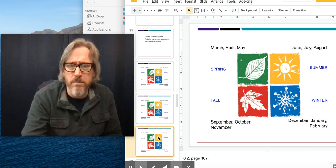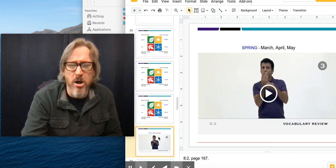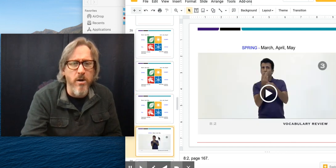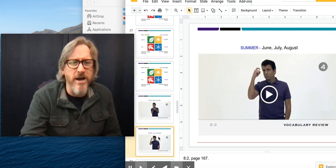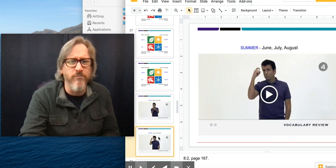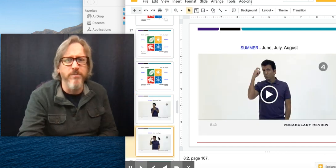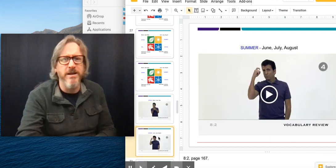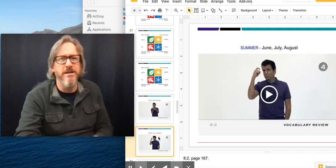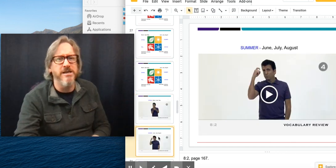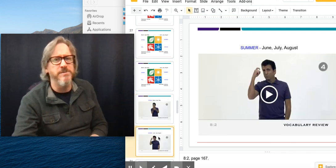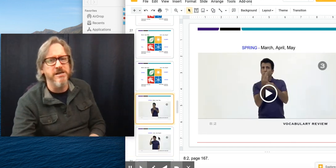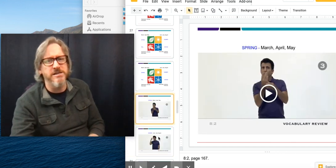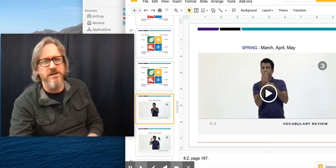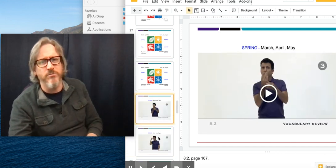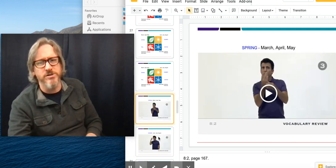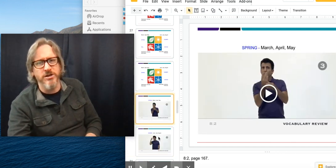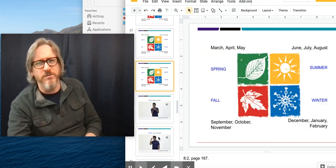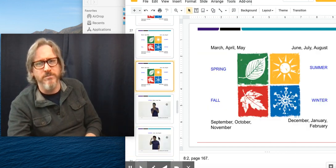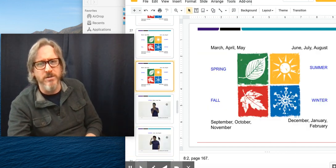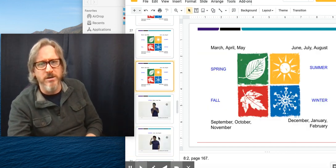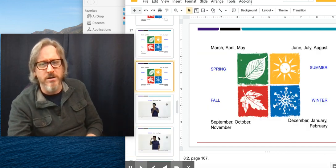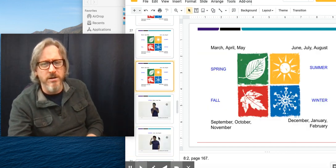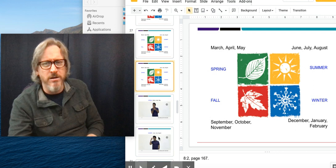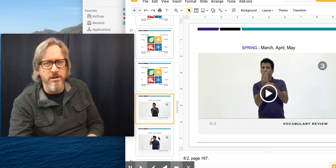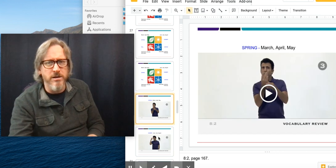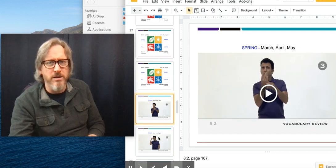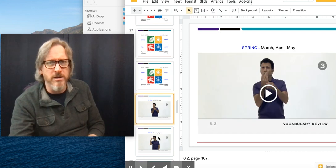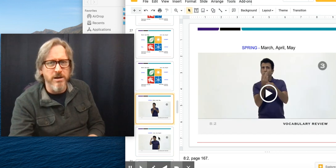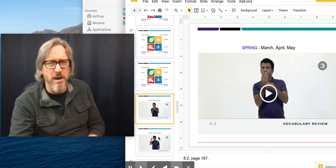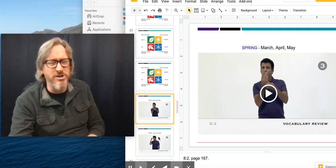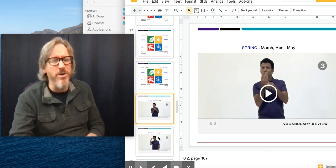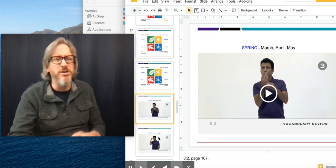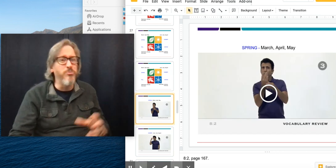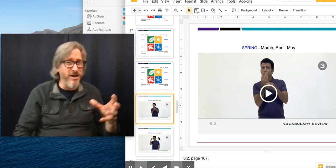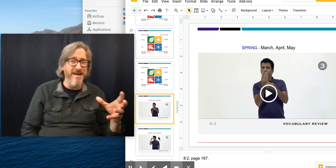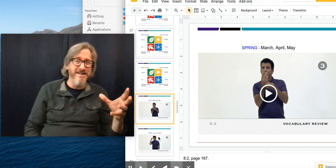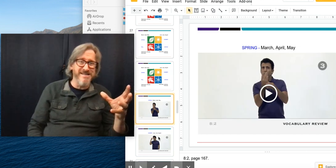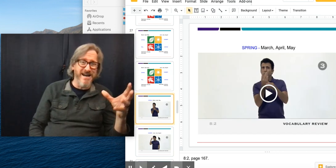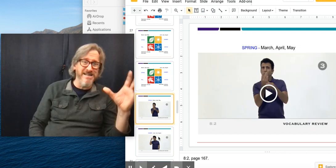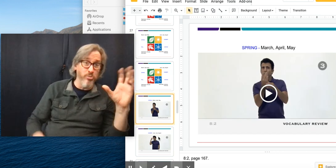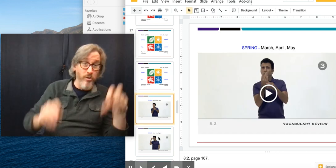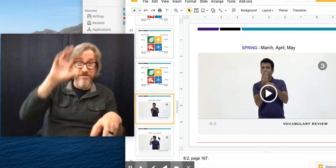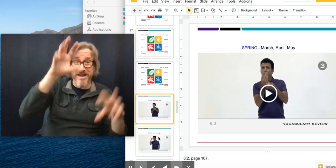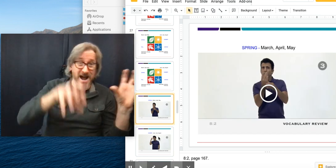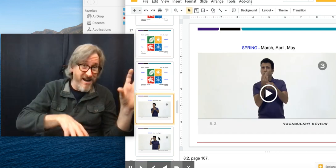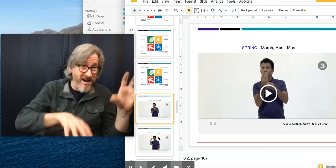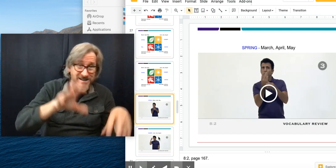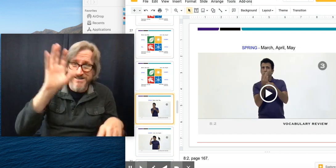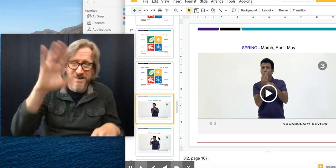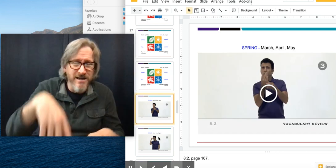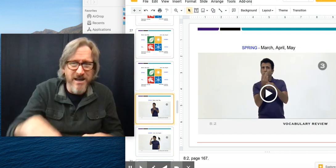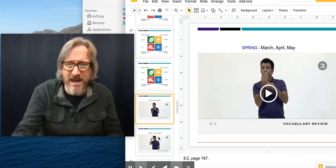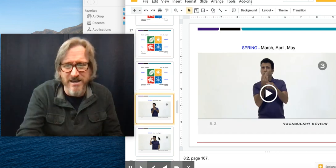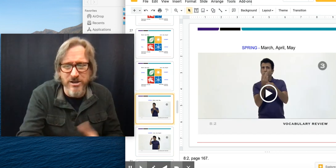oh I repeated these because it was gonna I was going to put in the signs with the icons and